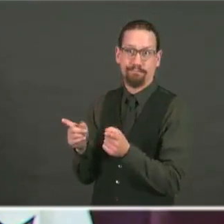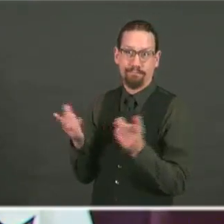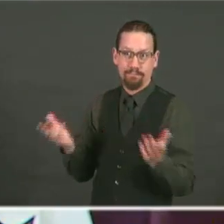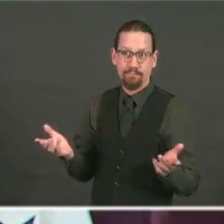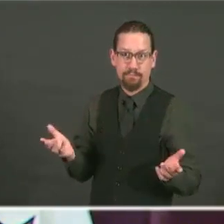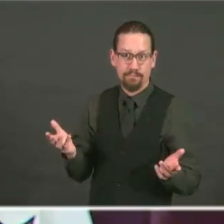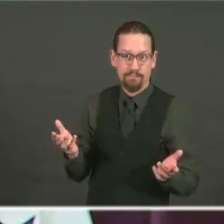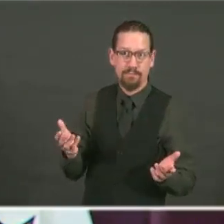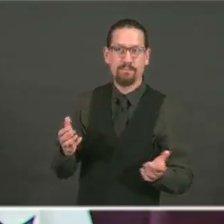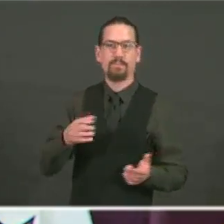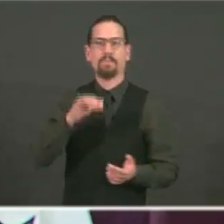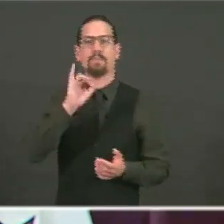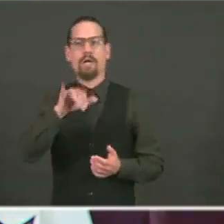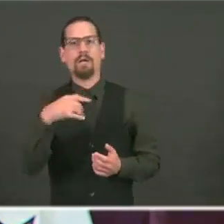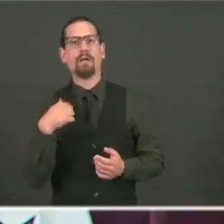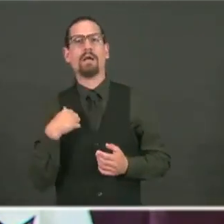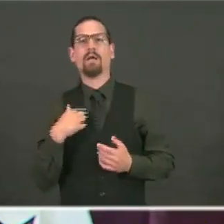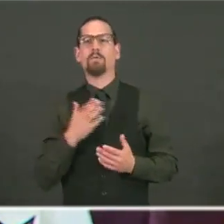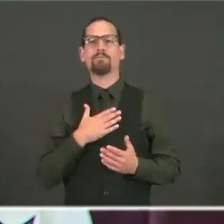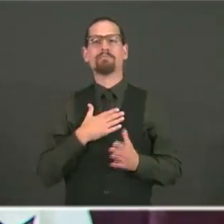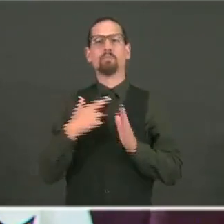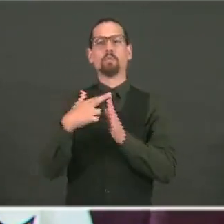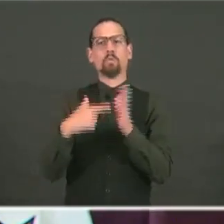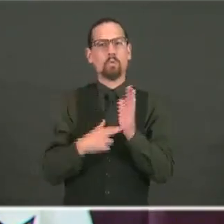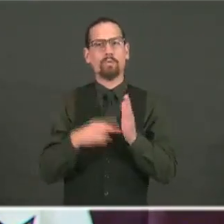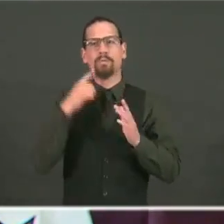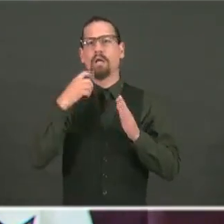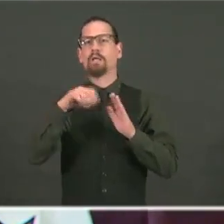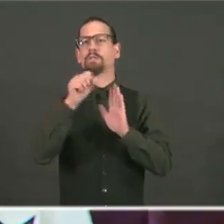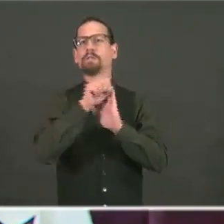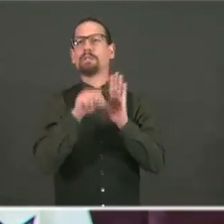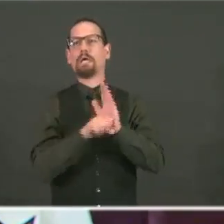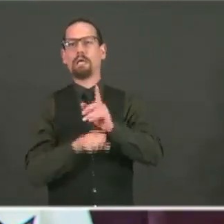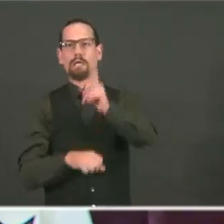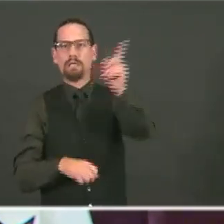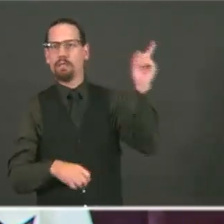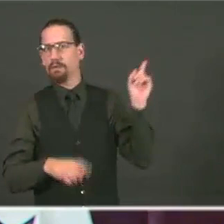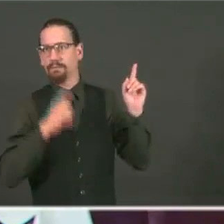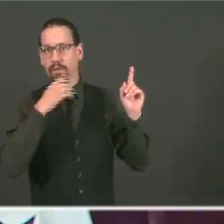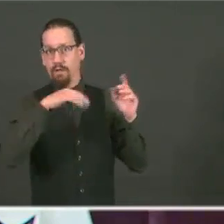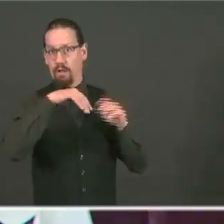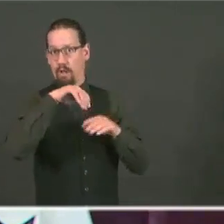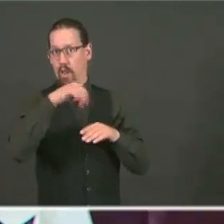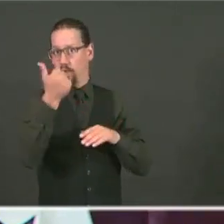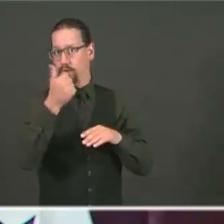AS A REMINDER OUR OWN TRAVEL RESTRICTION APPLIES TO ANYONE COMING TO RHODE ISLAND FROM A